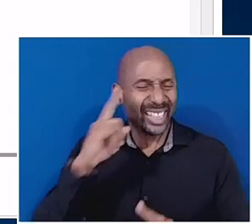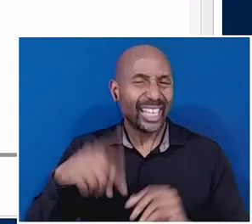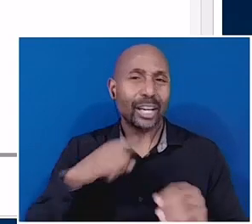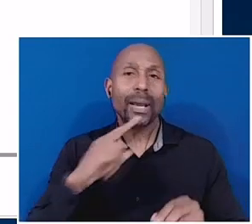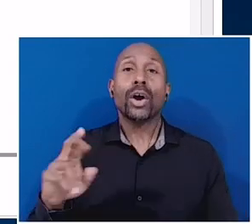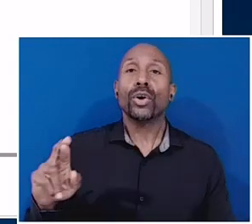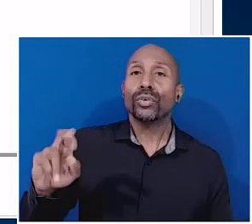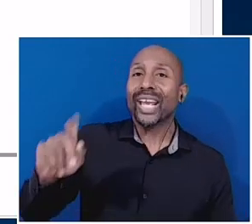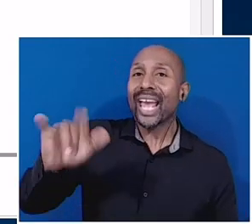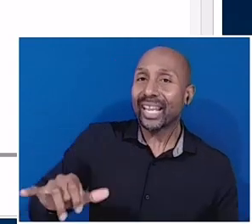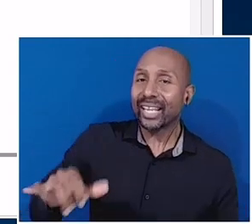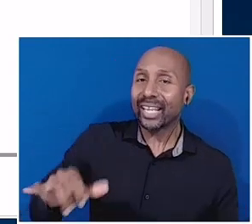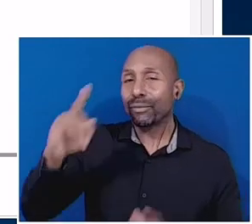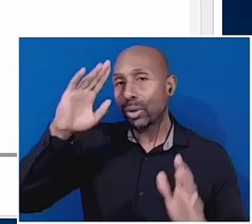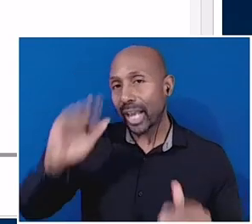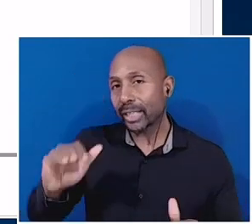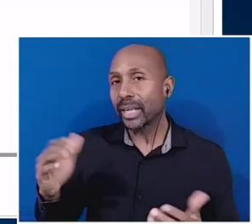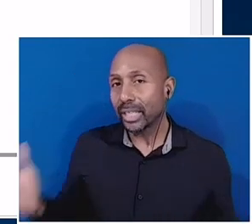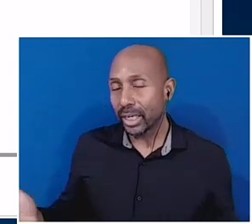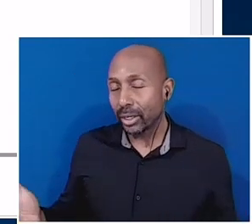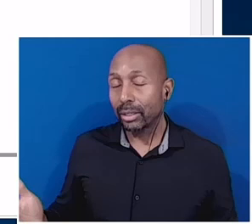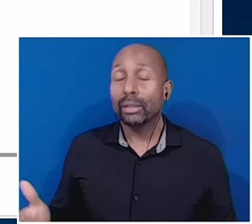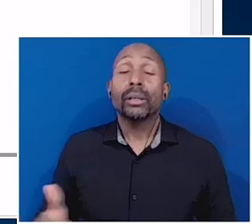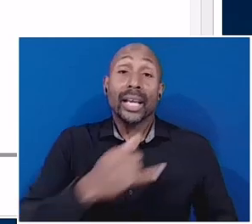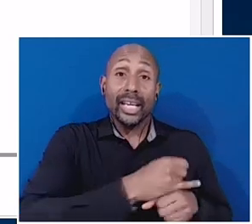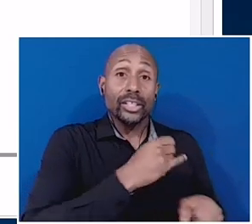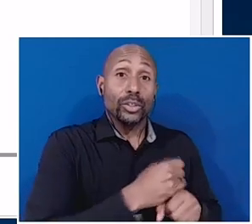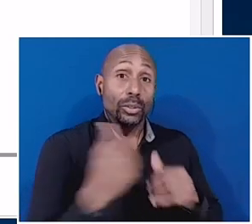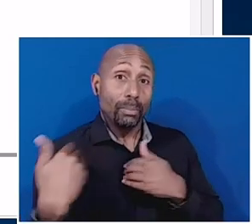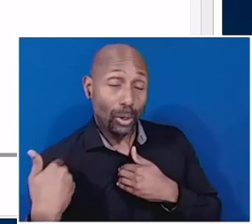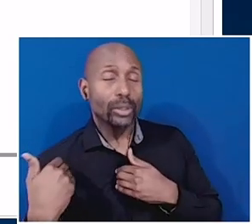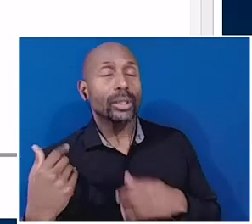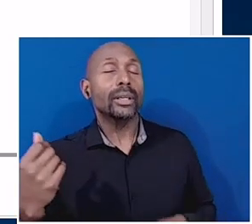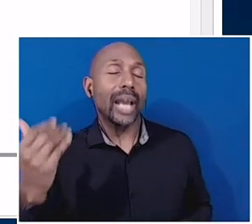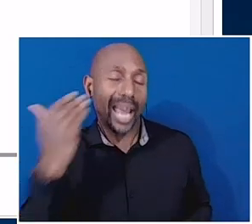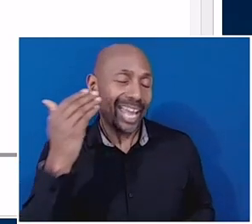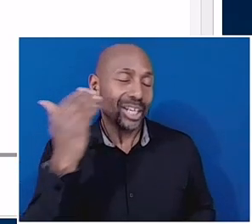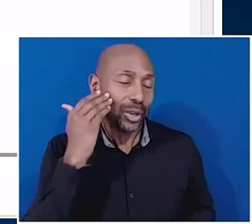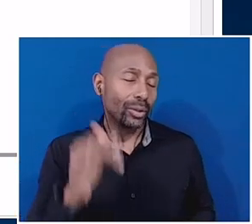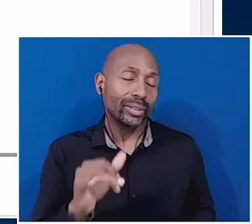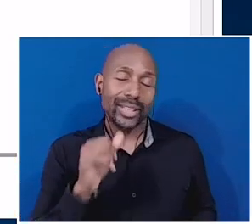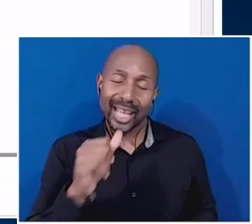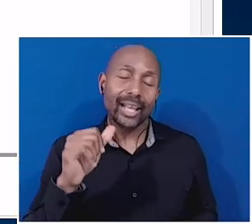and the- and I know institutional burden always isn't the reason we should be using